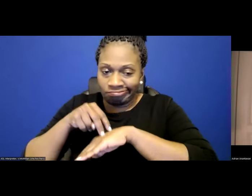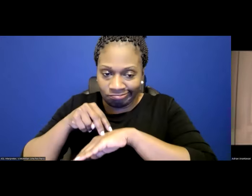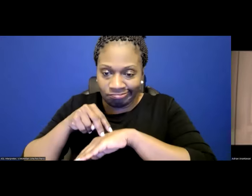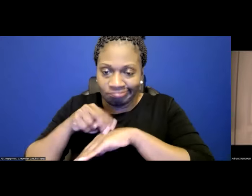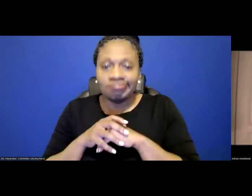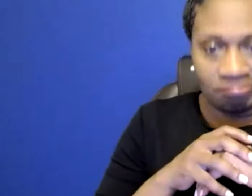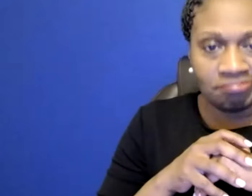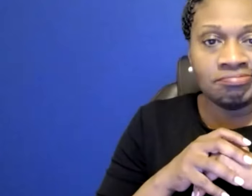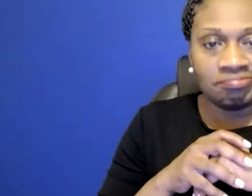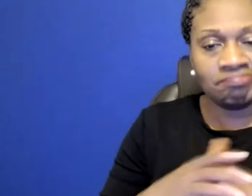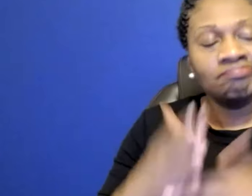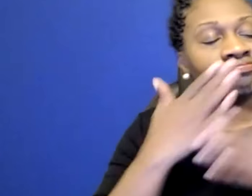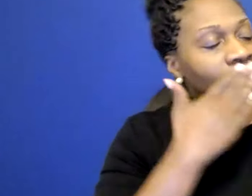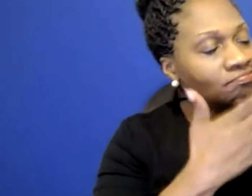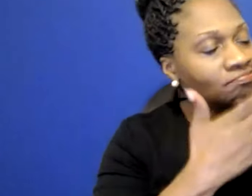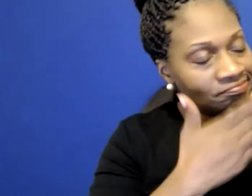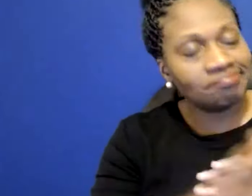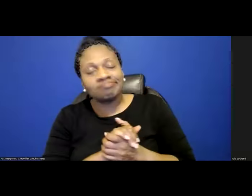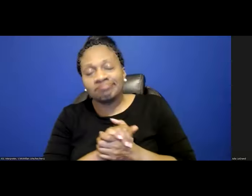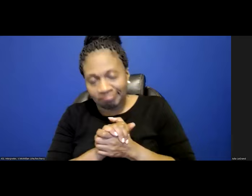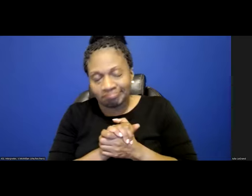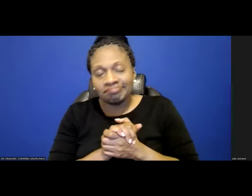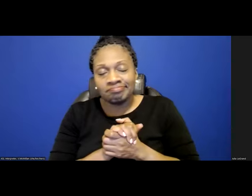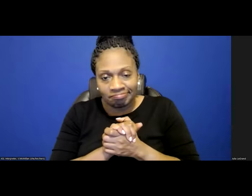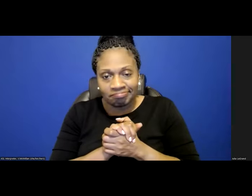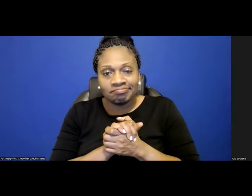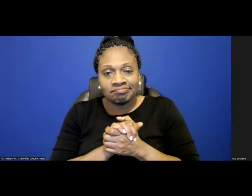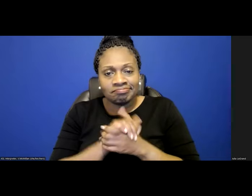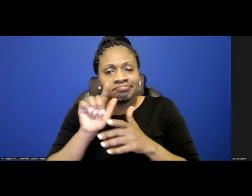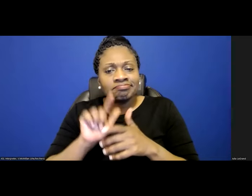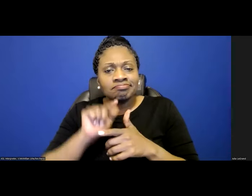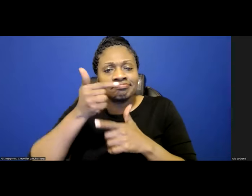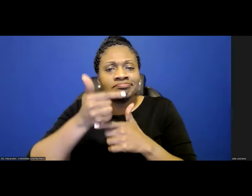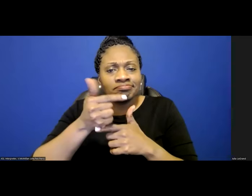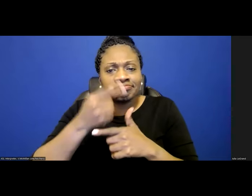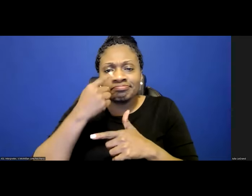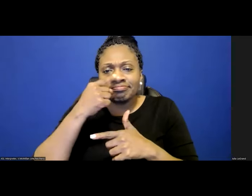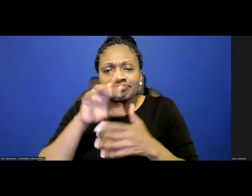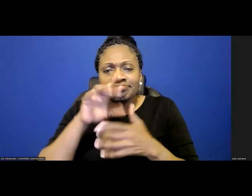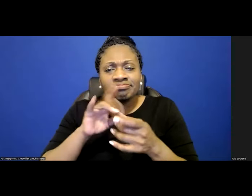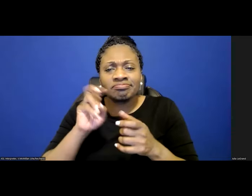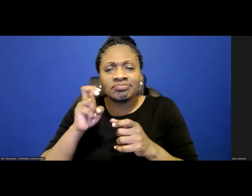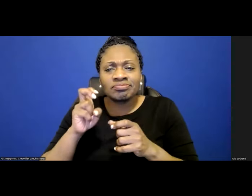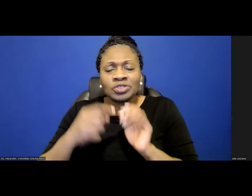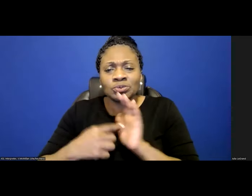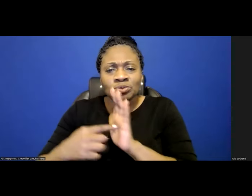Yeah, thank you. Could you speak to this a bit about presentation and disclosure, Lloyd?